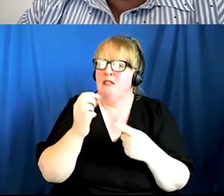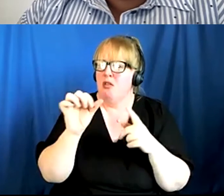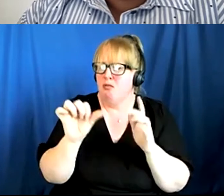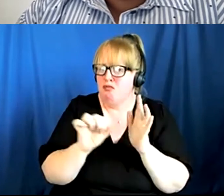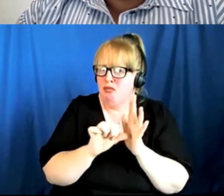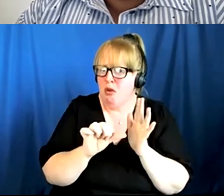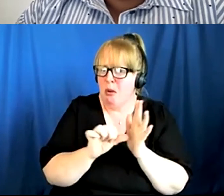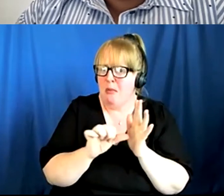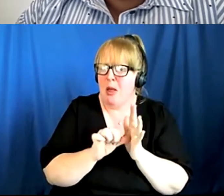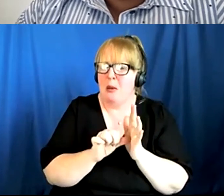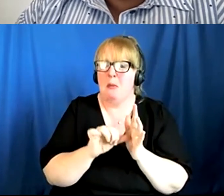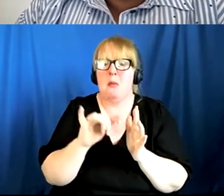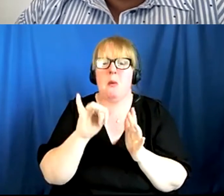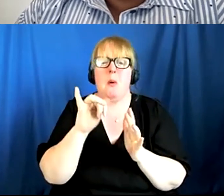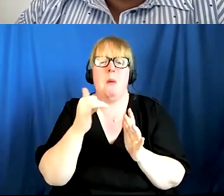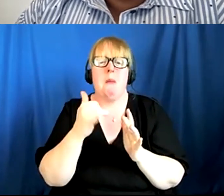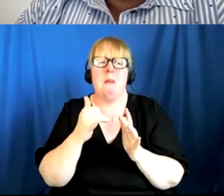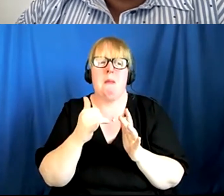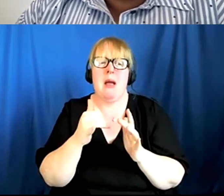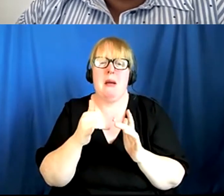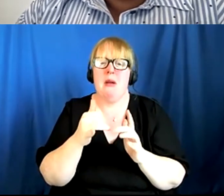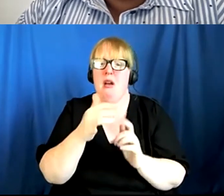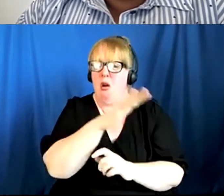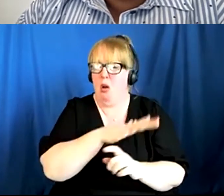are issues that might not be that comfortable for the local governments, for example,